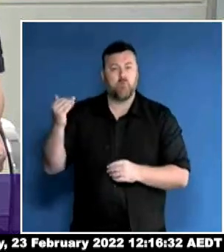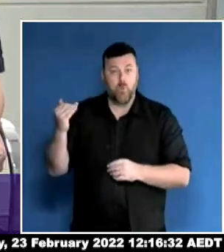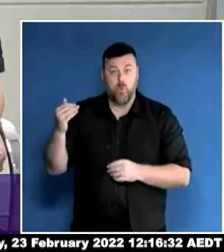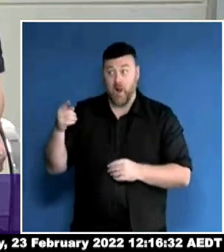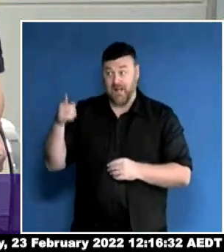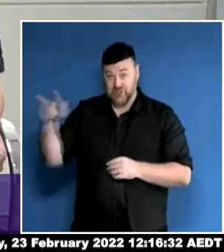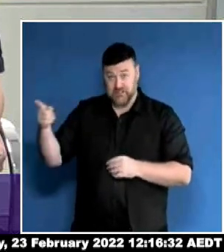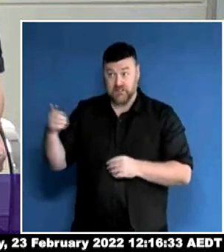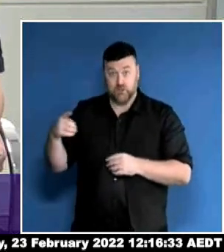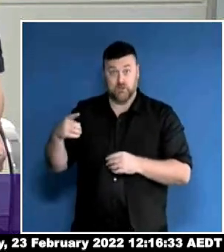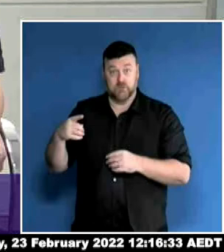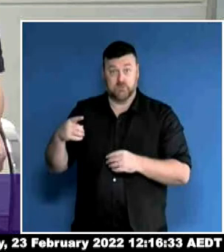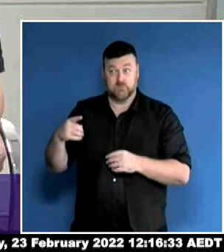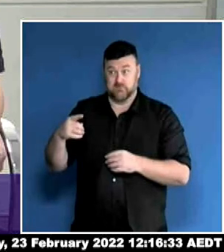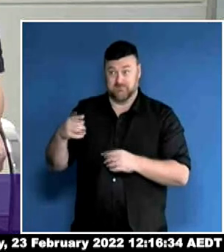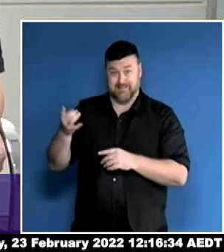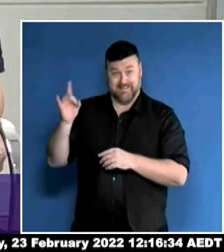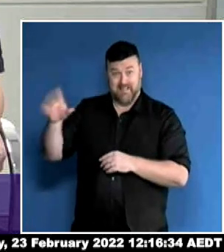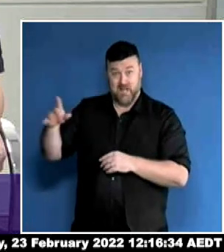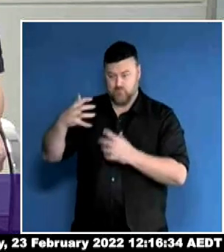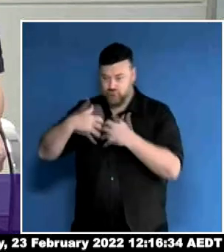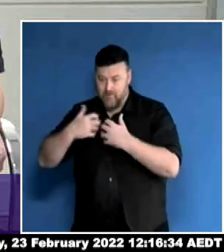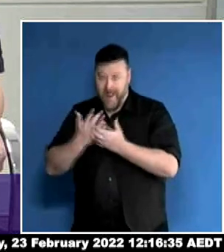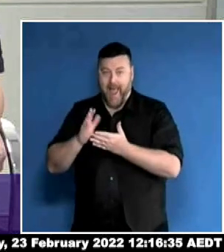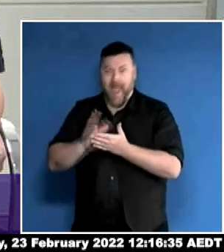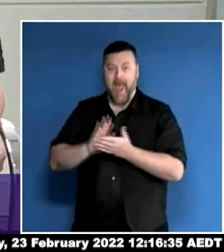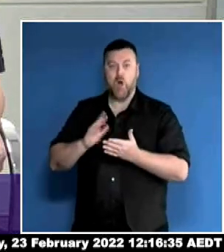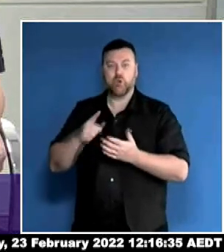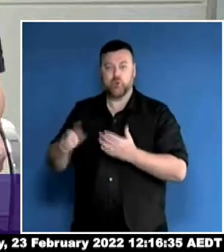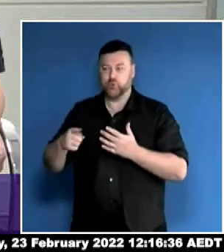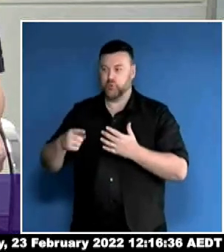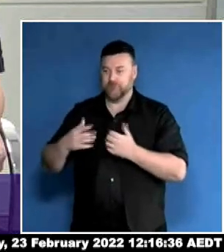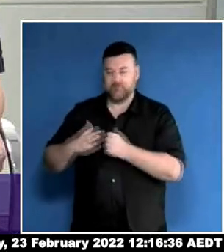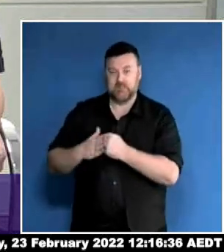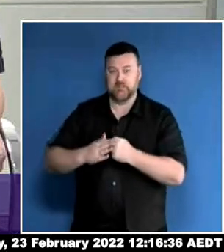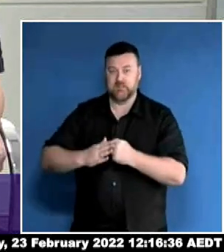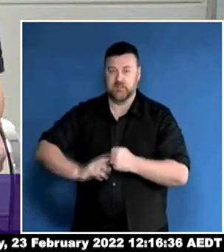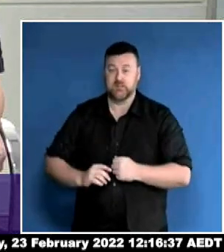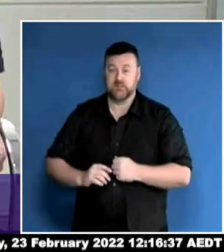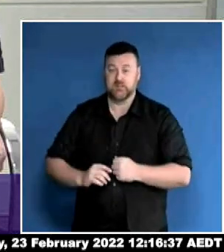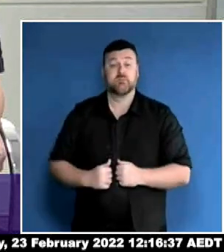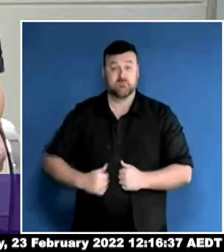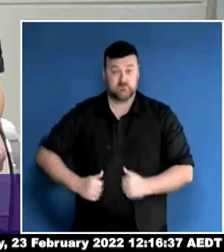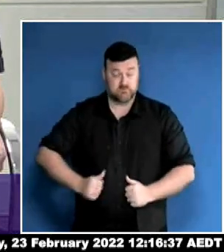Just, for example, no one had ever asked him - our Young Leaders Program gives young people a job reference, a certificate.